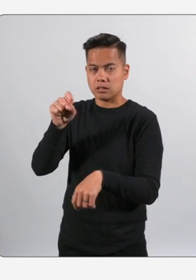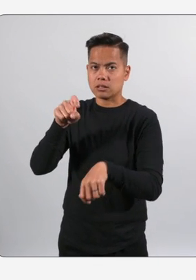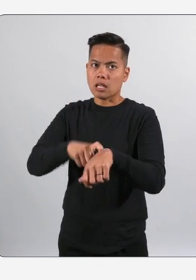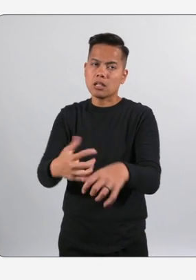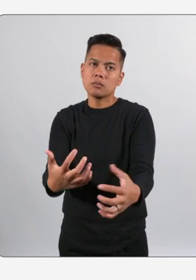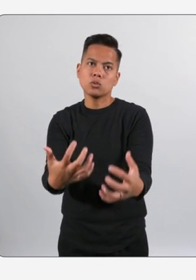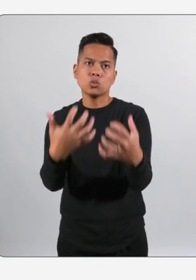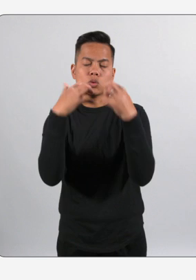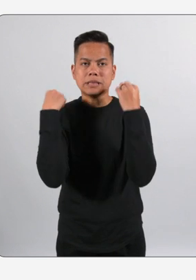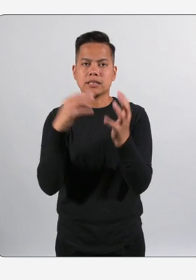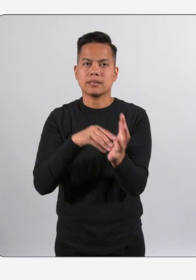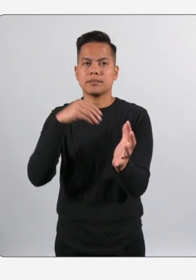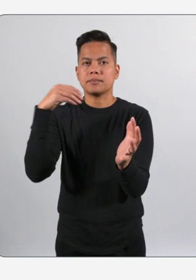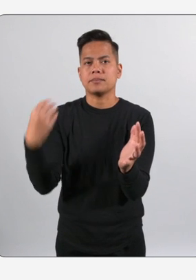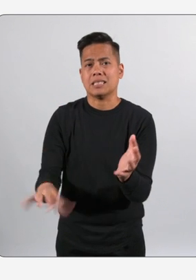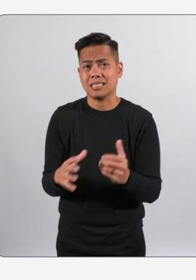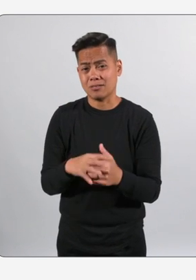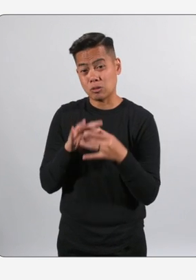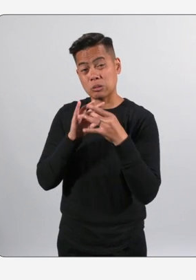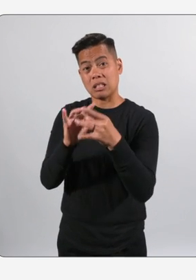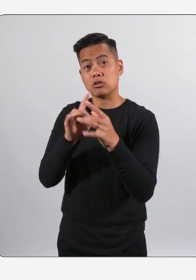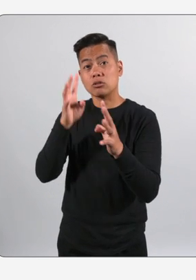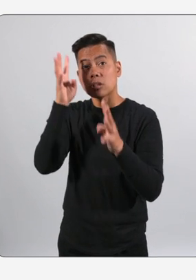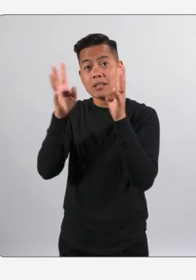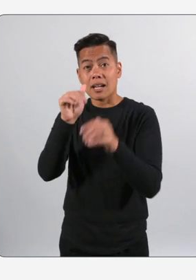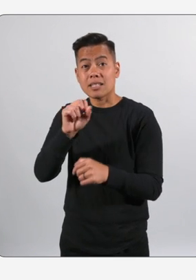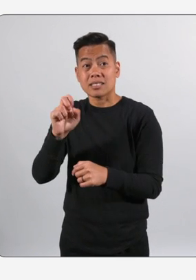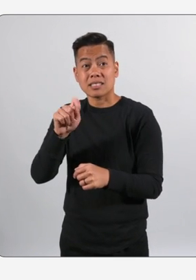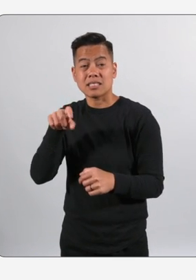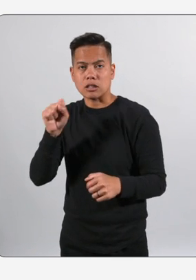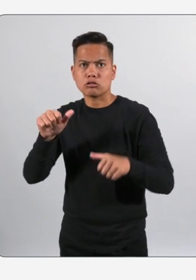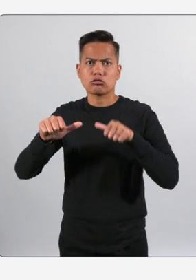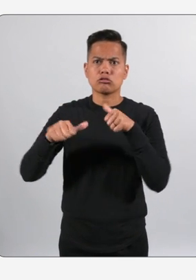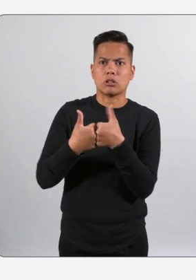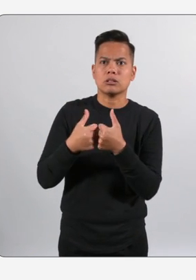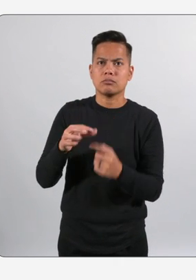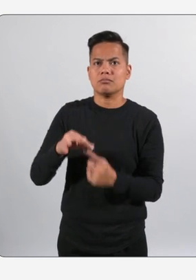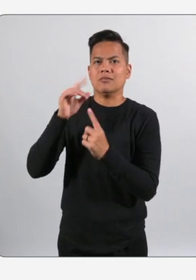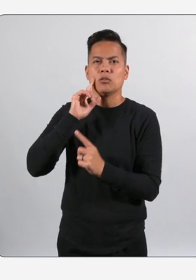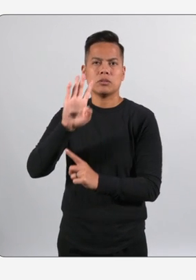And getting relevant creative assets is a challenge, particularly for B2B advertisers.